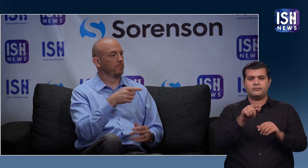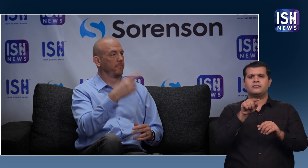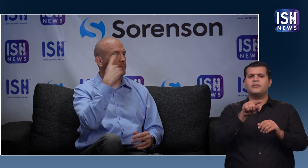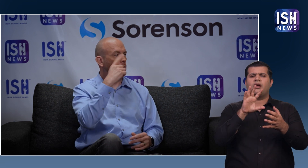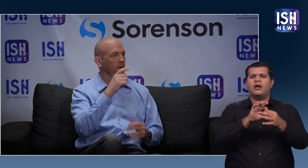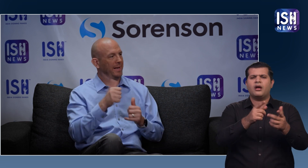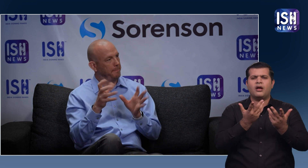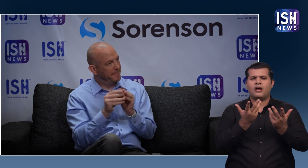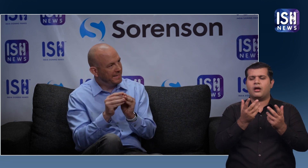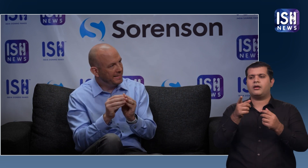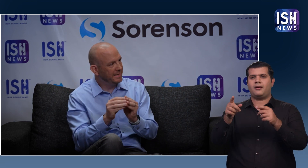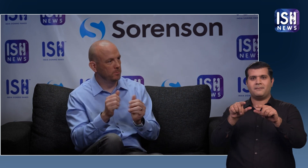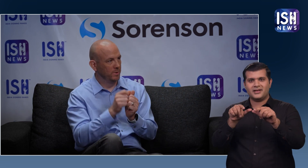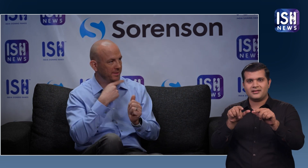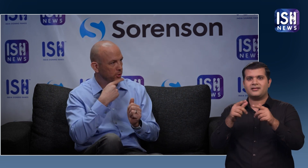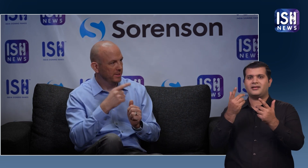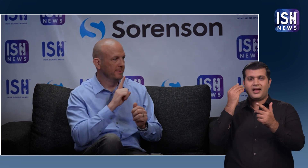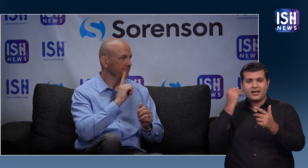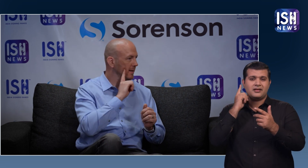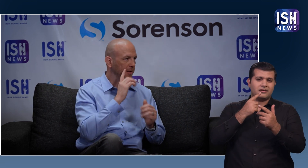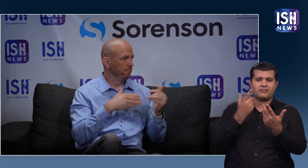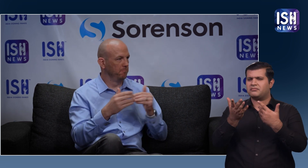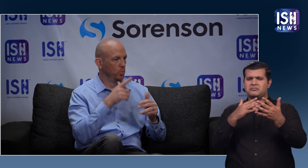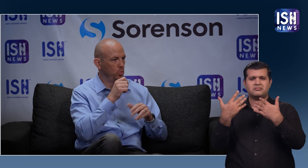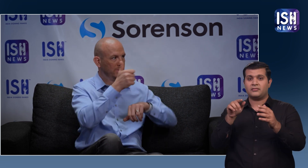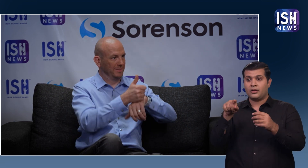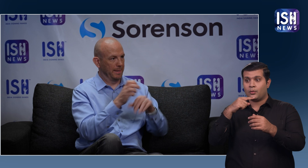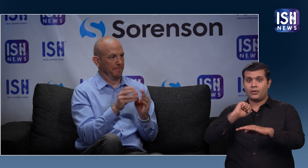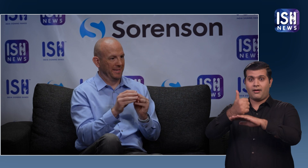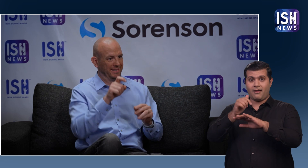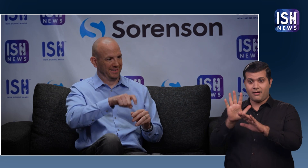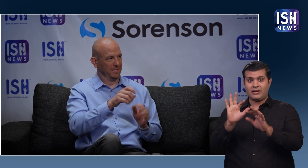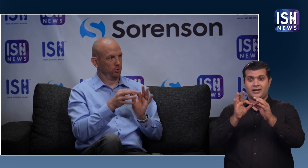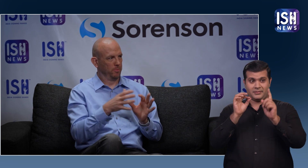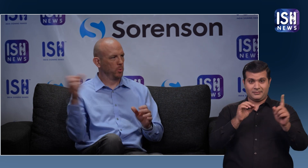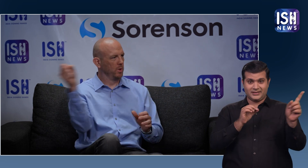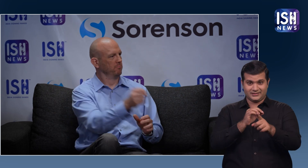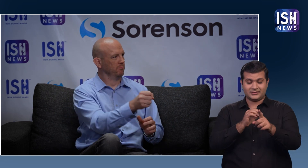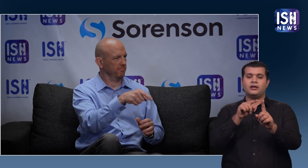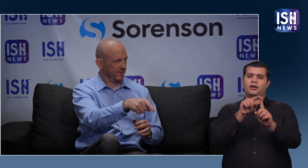For a meeting with Deaf or hearing, whoever sets up the meeting will call the interpreter.